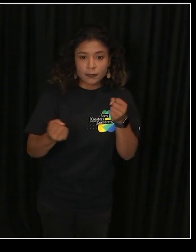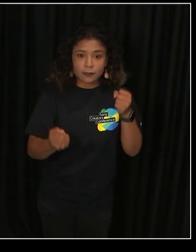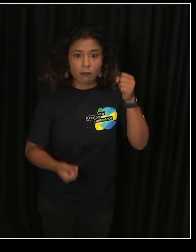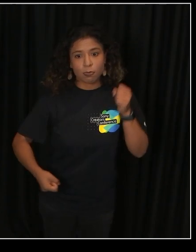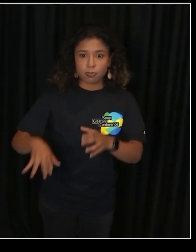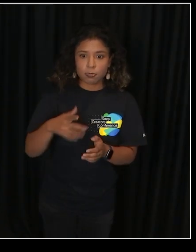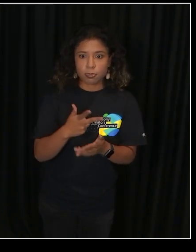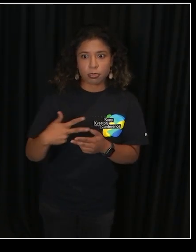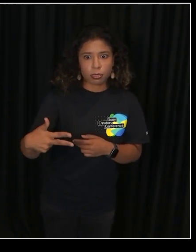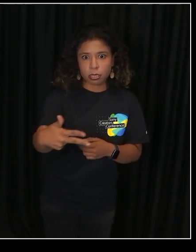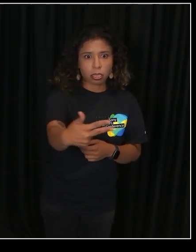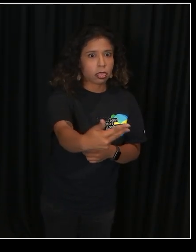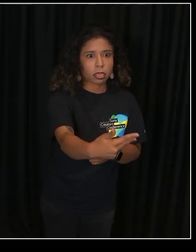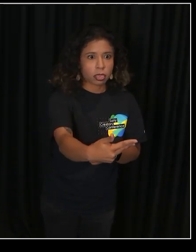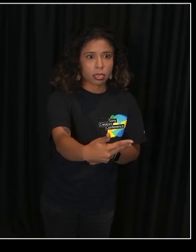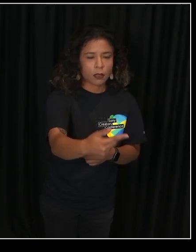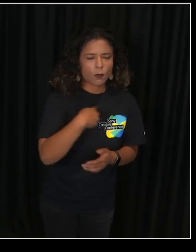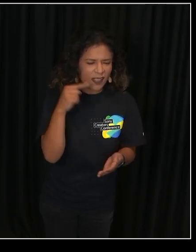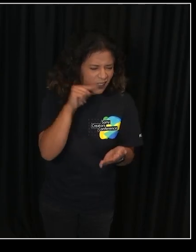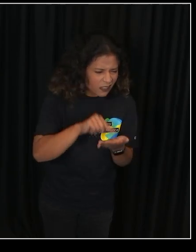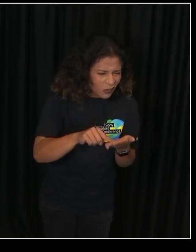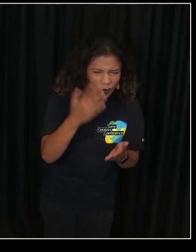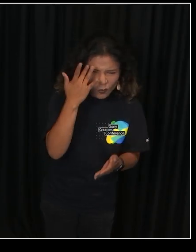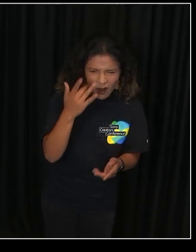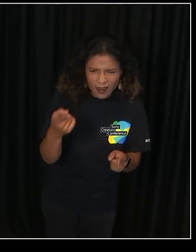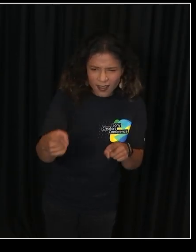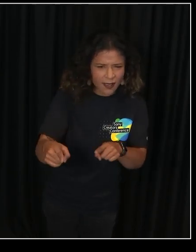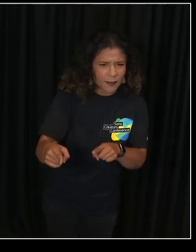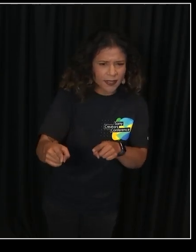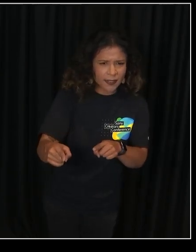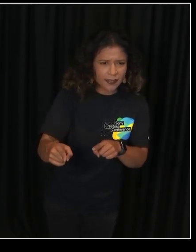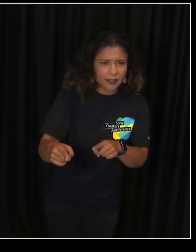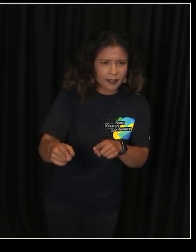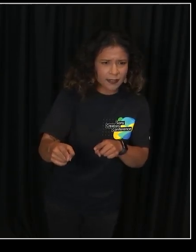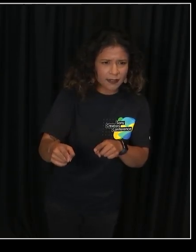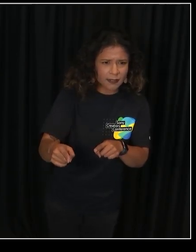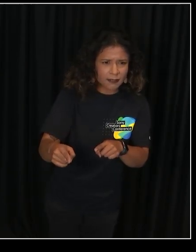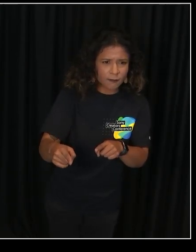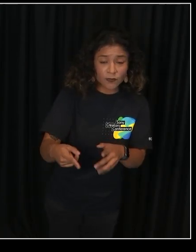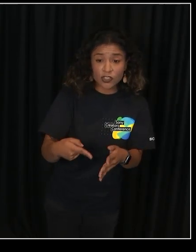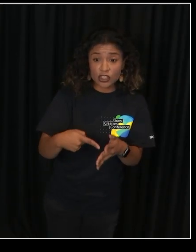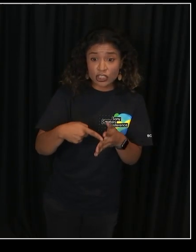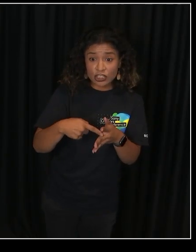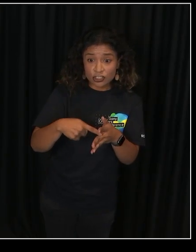and we investigated why that happened. The starts are actually very hard,